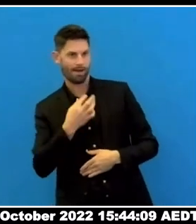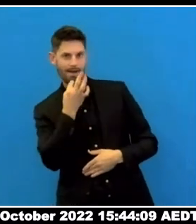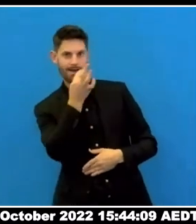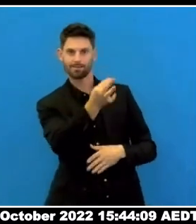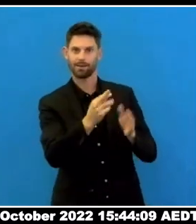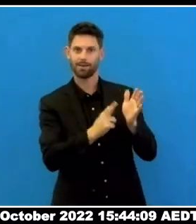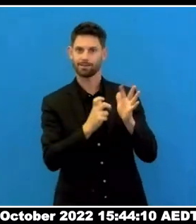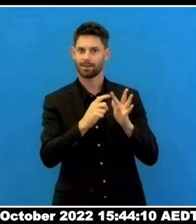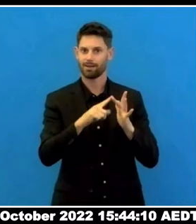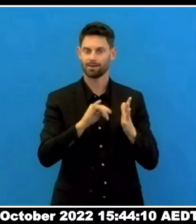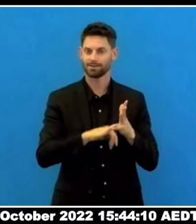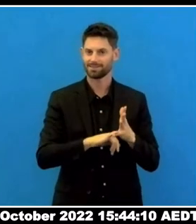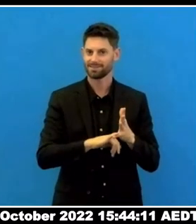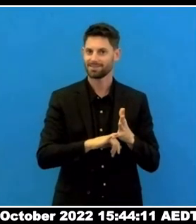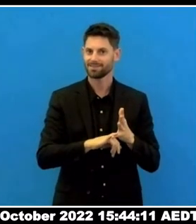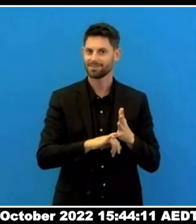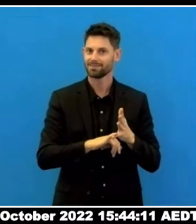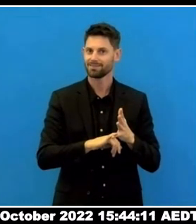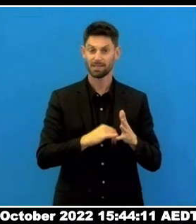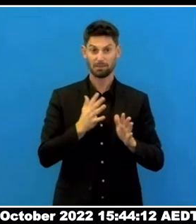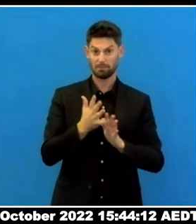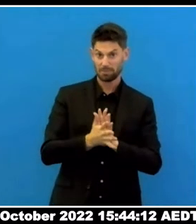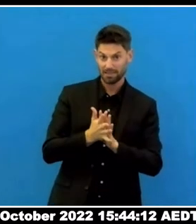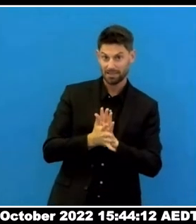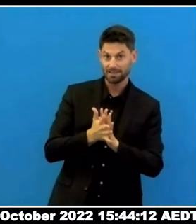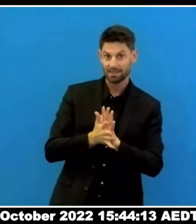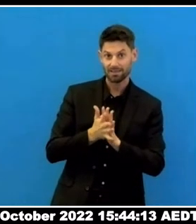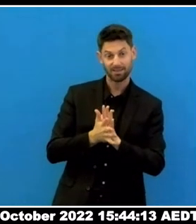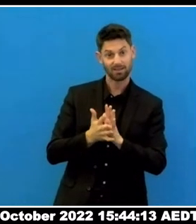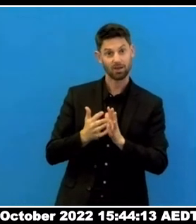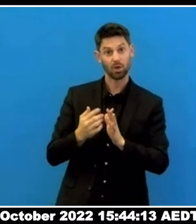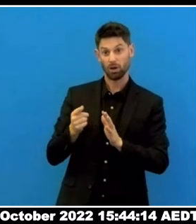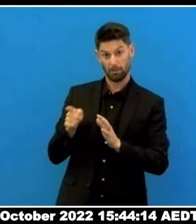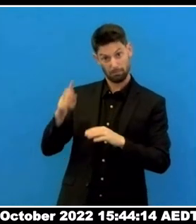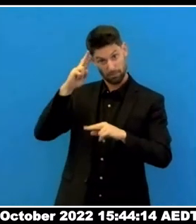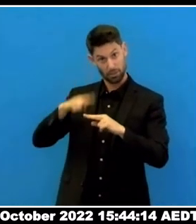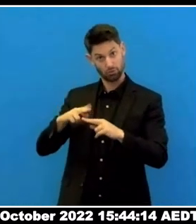So, in that case they you know, for the planner, they